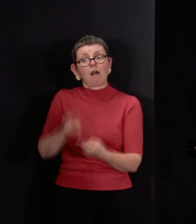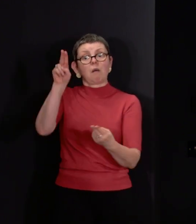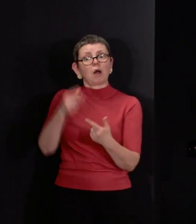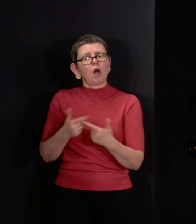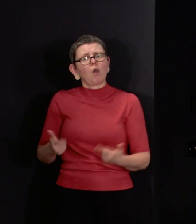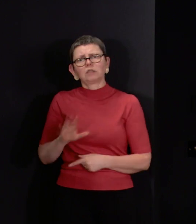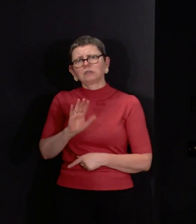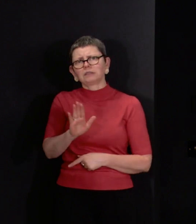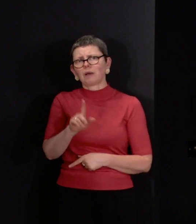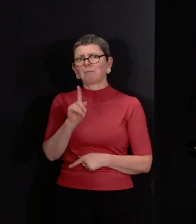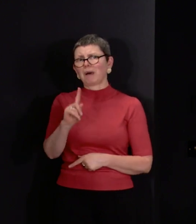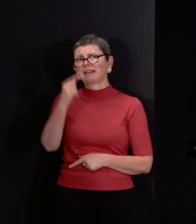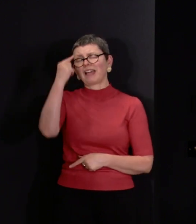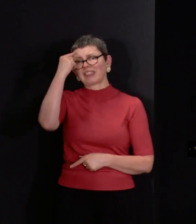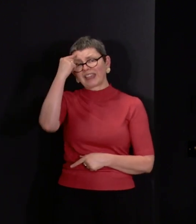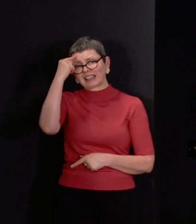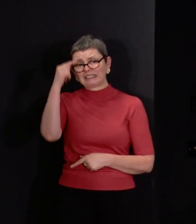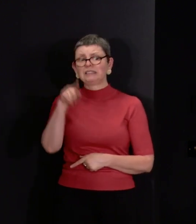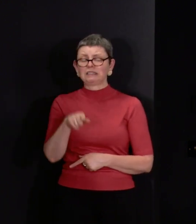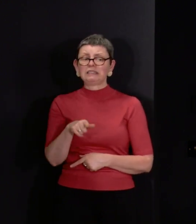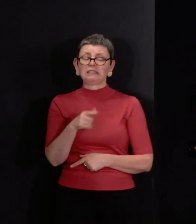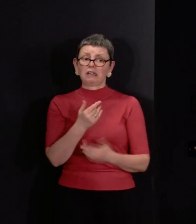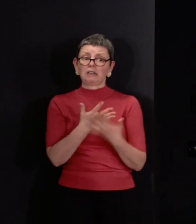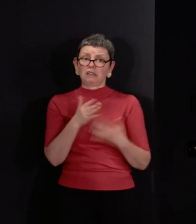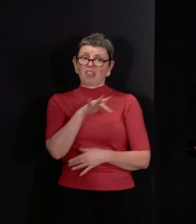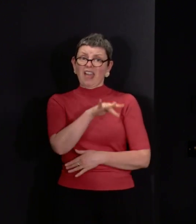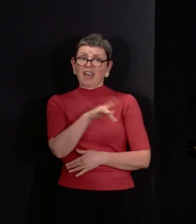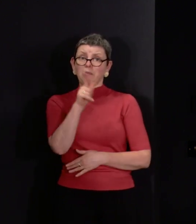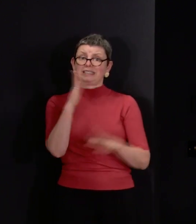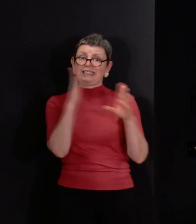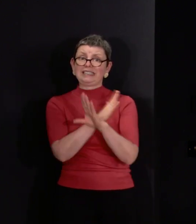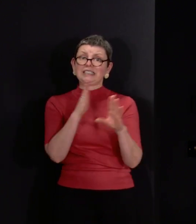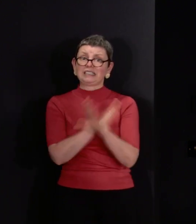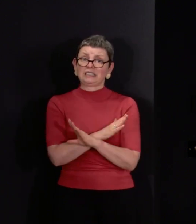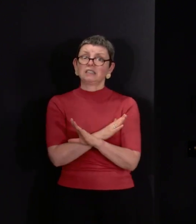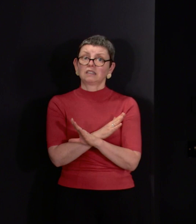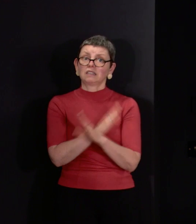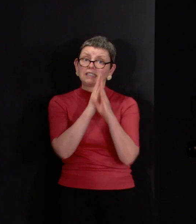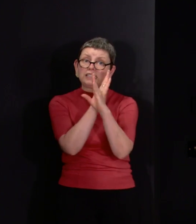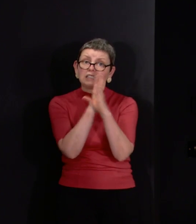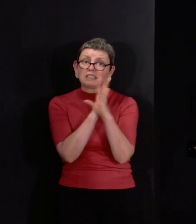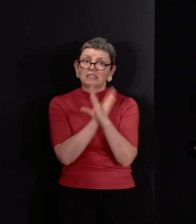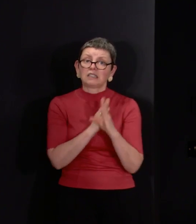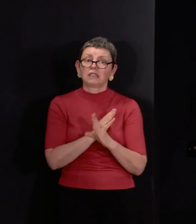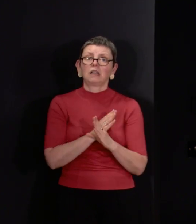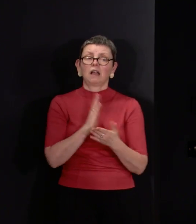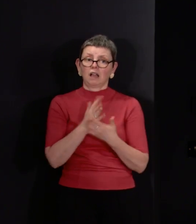but in truth, I think that does hide some suppressed vulnerability and suppress risk